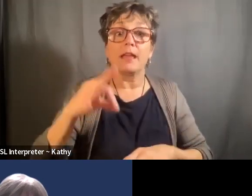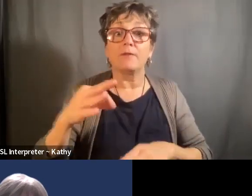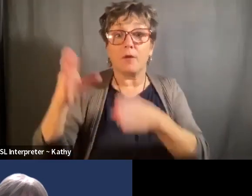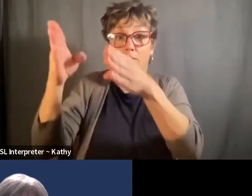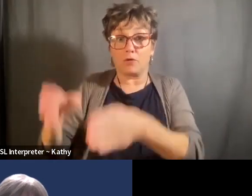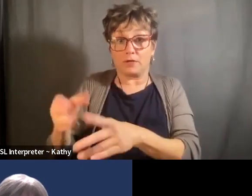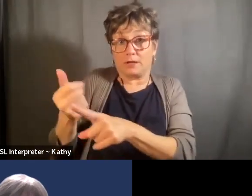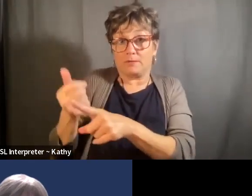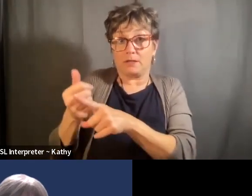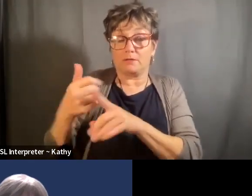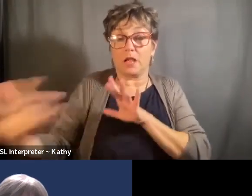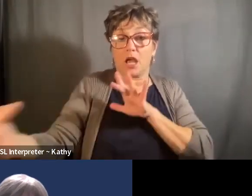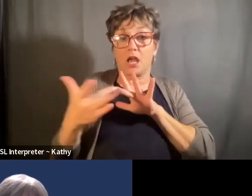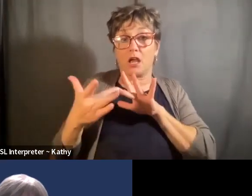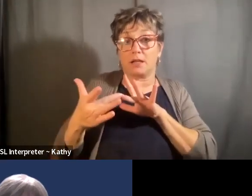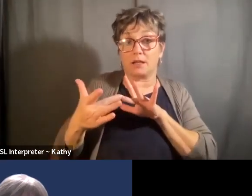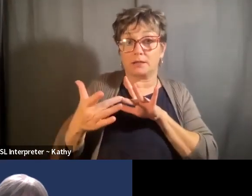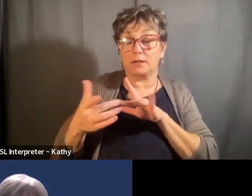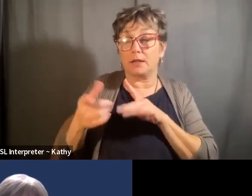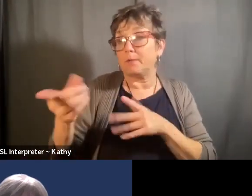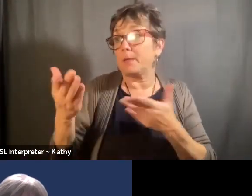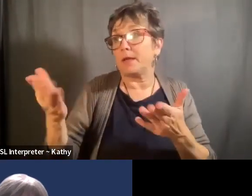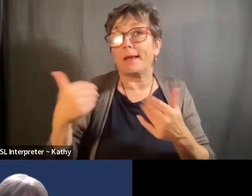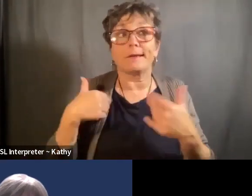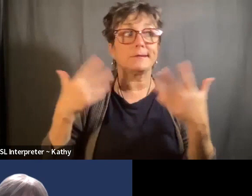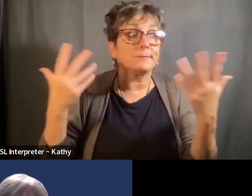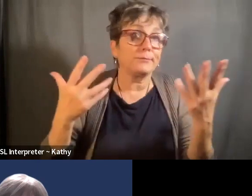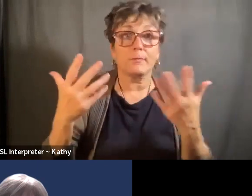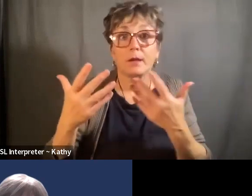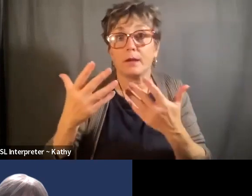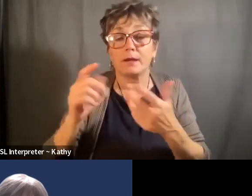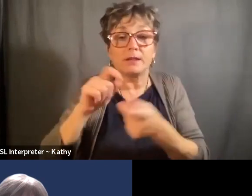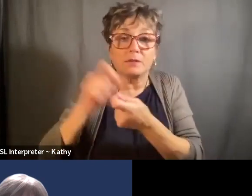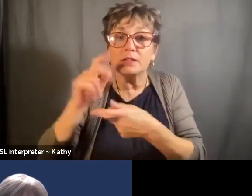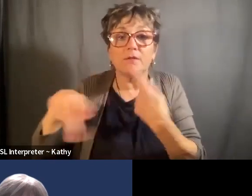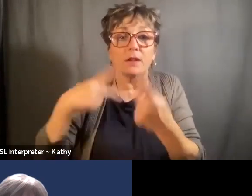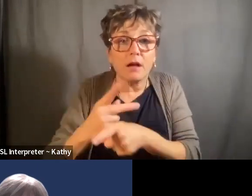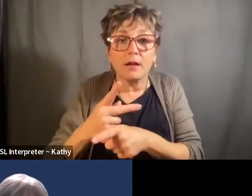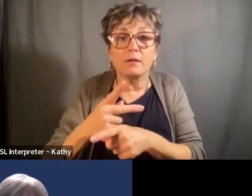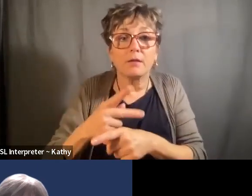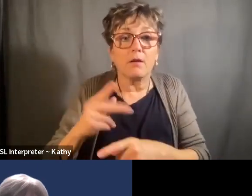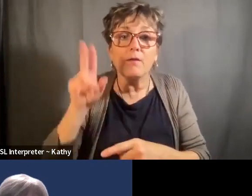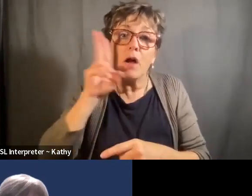who has a diagnosis of "x" you know, type of Usher syndrome or a specific mutation and is looking for